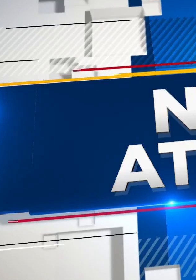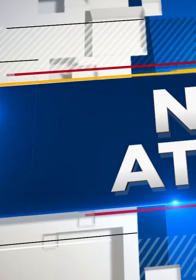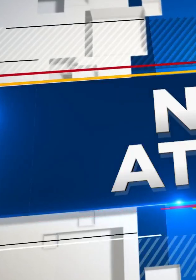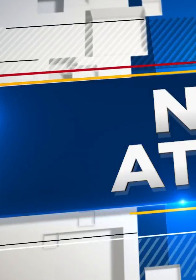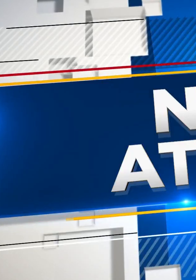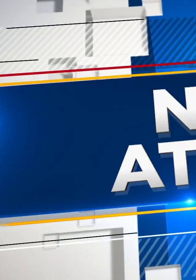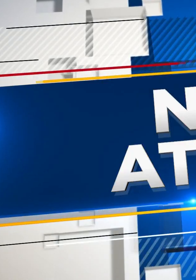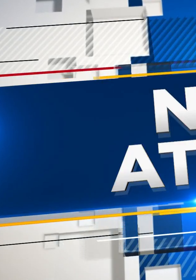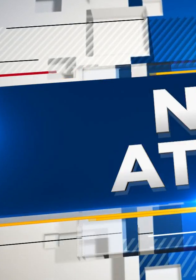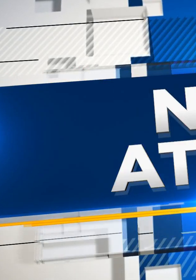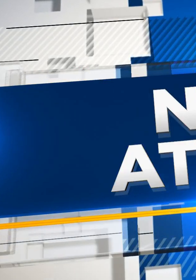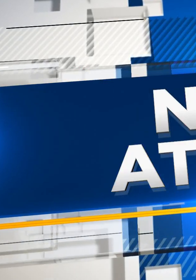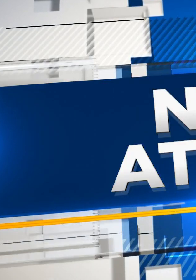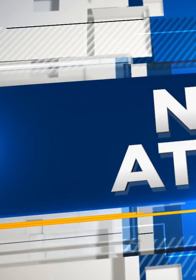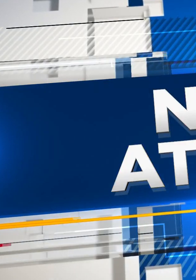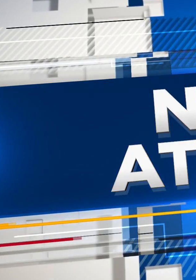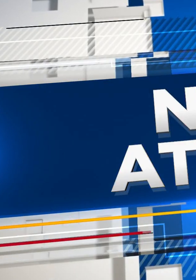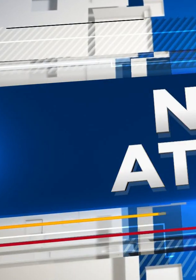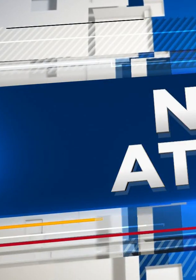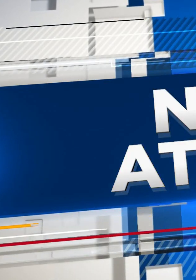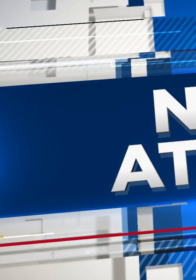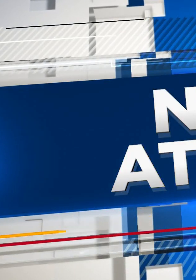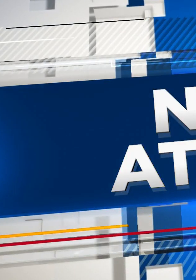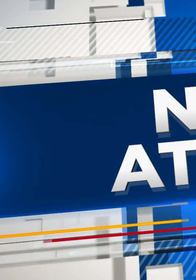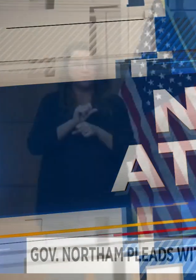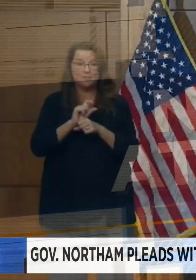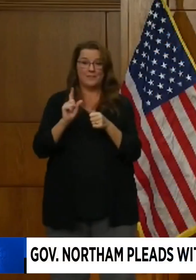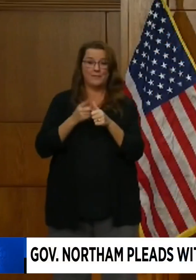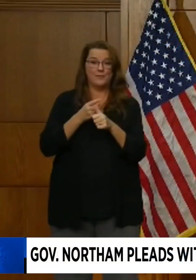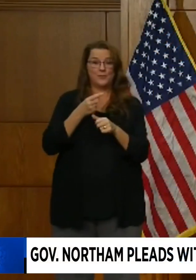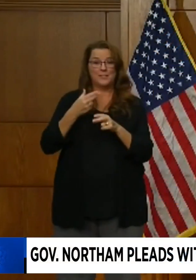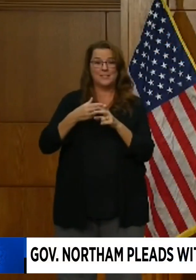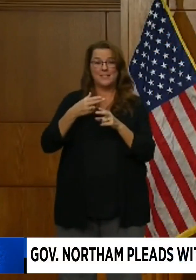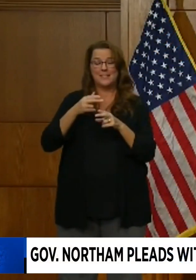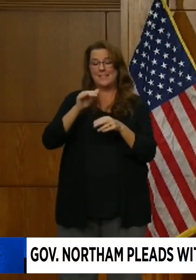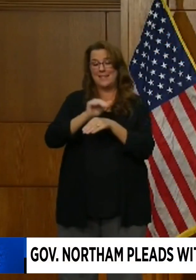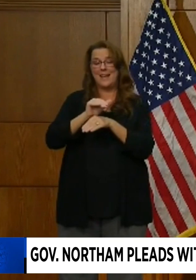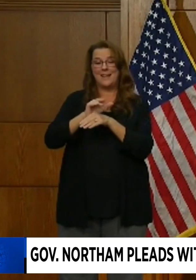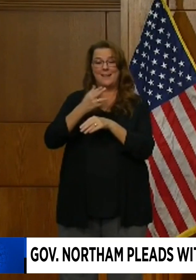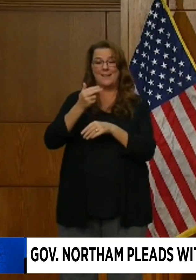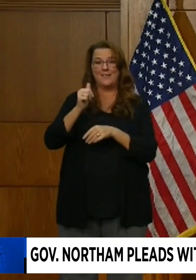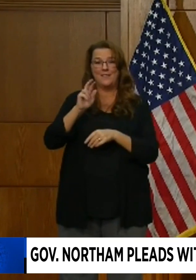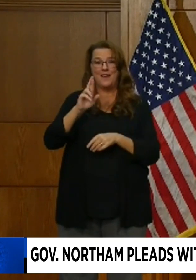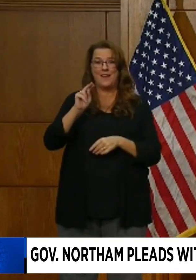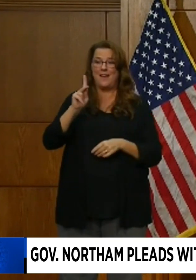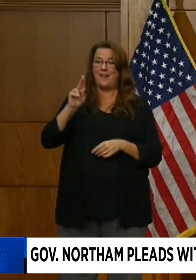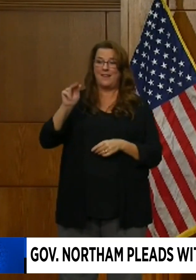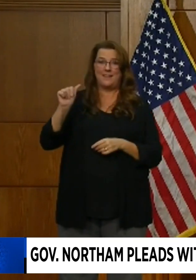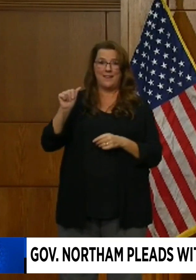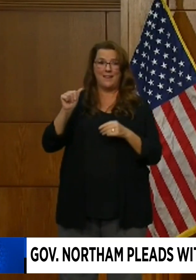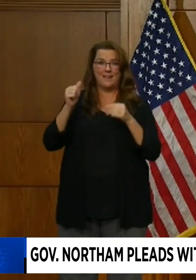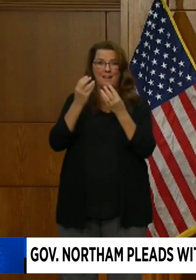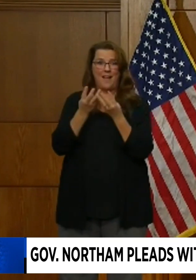SOCIAL GATHERINGS AND A NEW CURFEW. >>HE’S ALSO ASKING THE CURFEW. >>HE’S ALSO ASKING THE RELIGIOUS COMMUNITY TO HE’S ALSO ASKING THE RELIGIOUS COMMUNITY TO STEP UP TO STOP THE SPREAD RELIGIOUS COMMUNITY TO STEP UP TO STOP THE SPREAD BUT AS 10 NEWS REPORTER LINDSEY STEP UP TO STOP THE SPREAD BUT AS 10 NEWS REPORTER LINDSEY KENNET EXPLAINS NOT ALL FACE